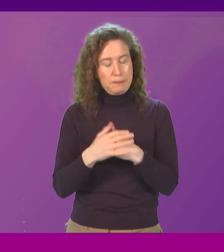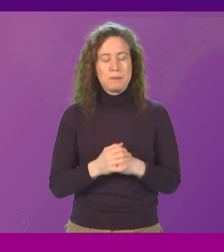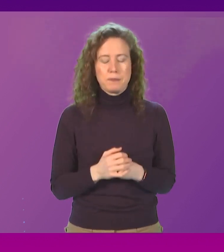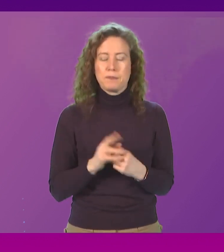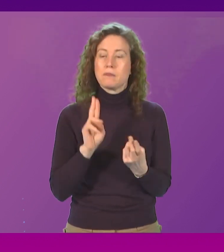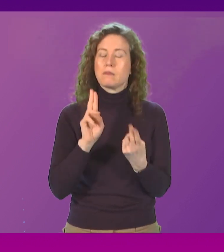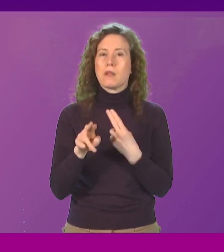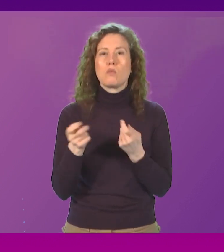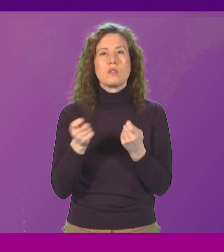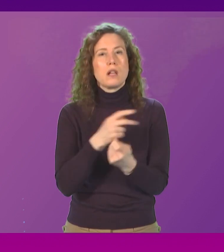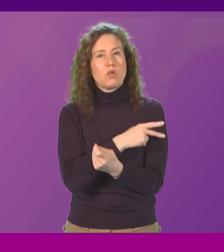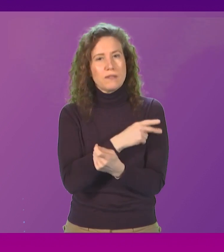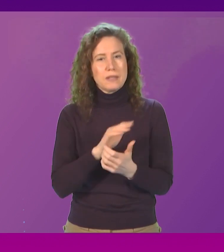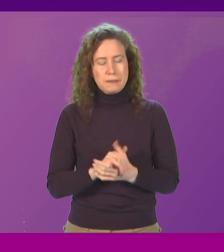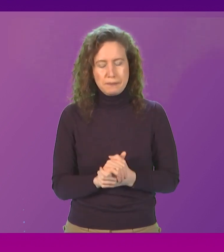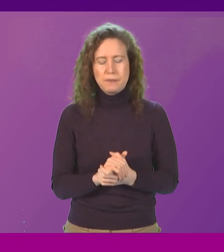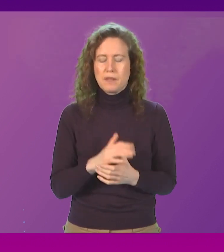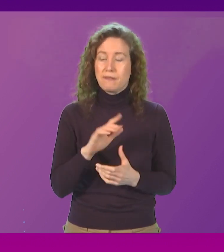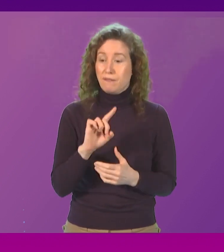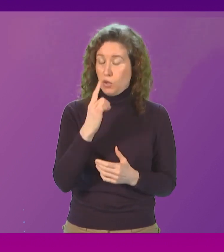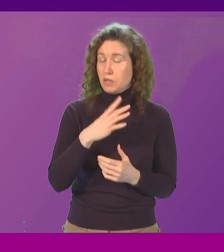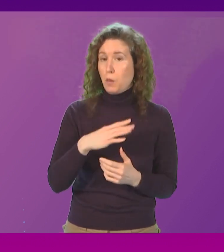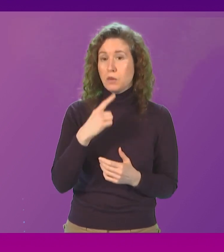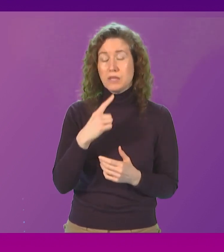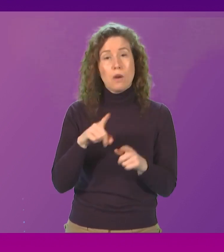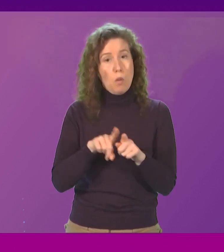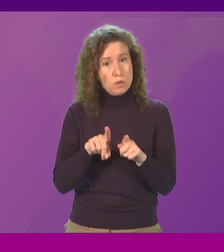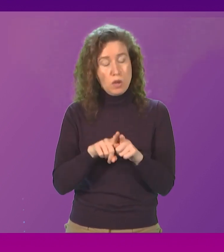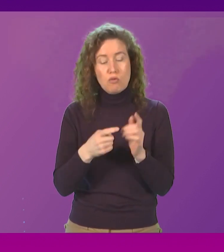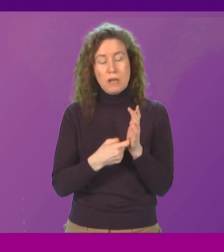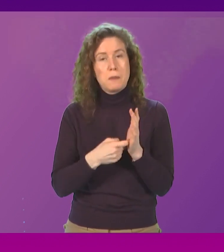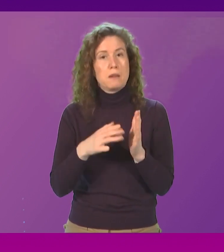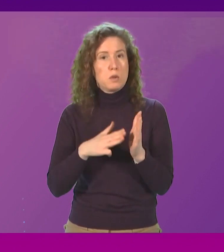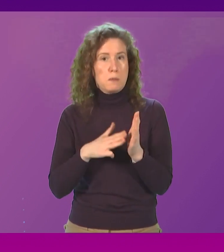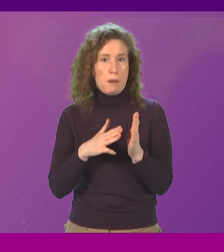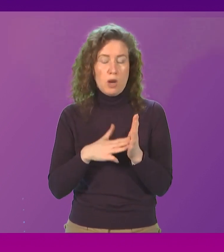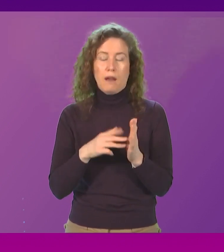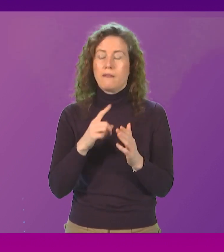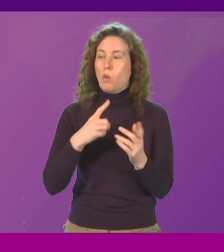I begin by wishing Ramadan Mubarak to our Muslim community.